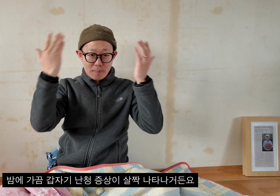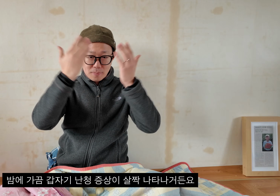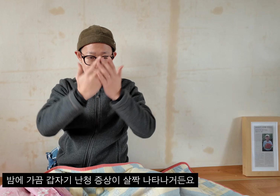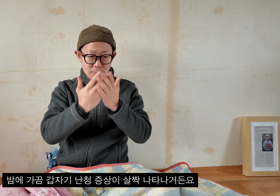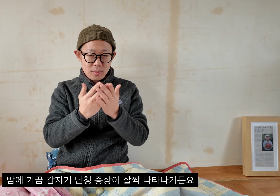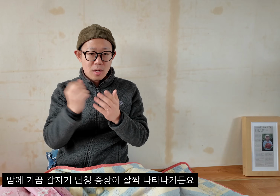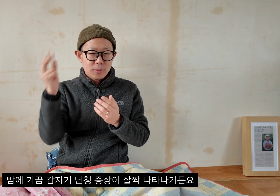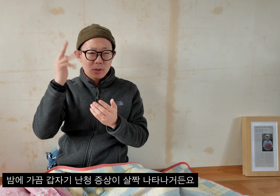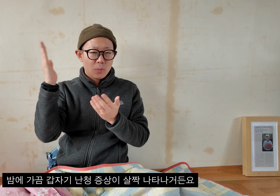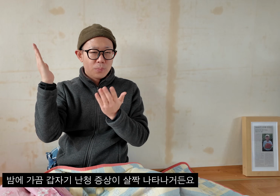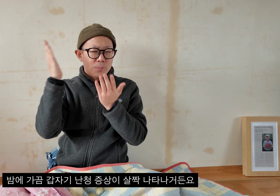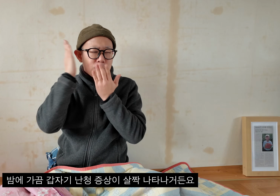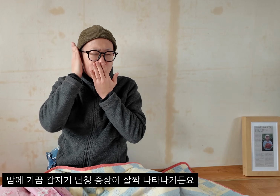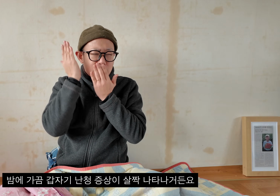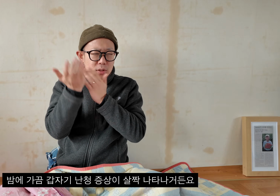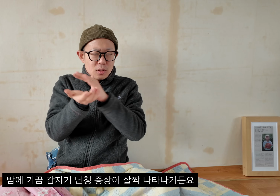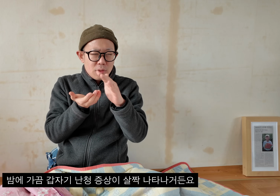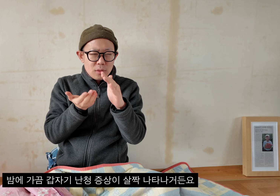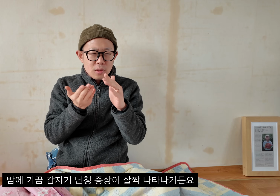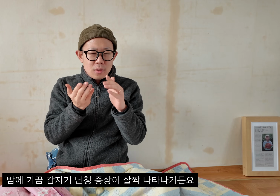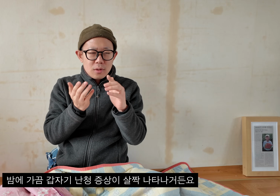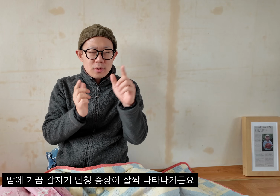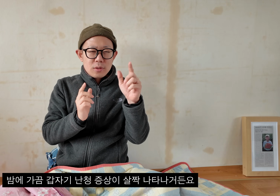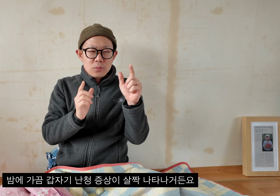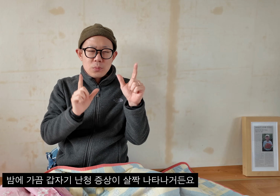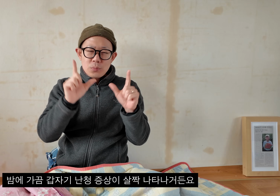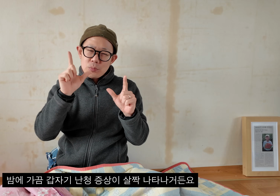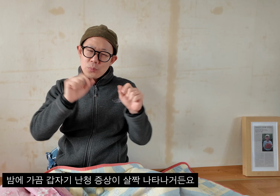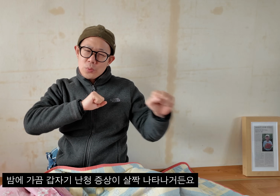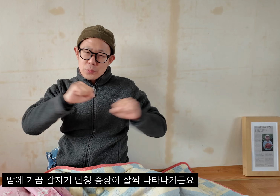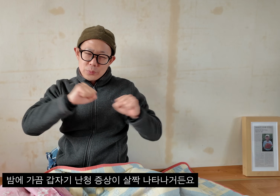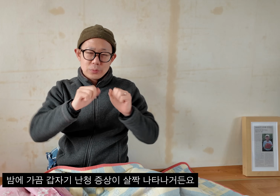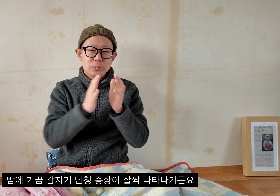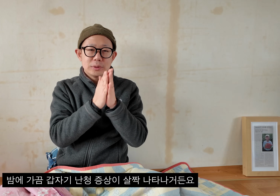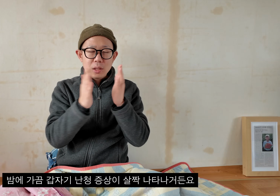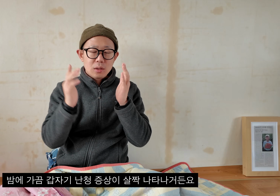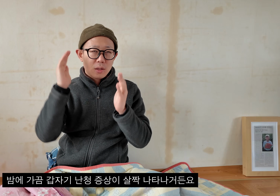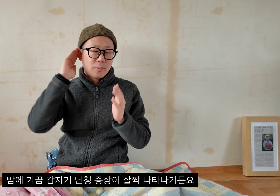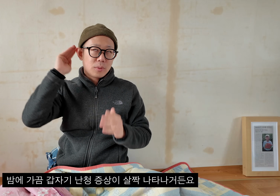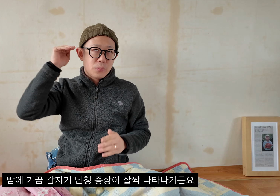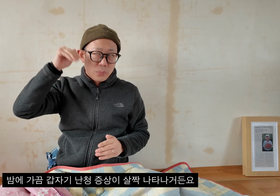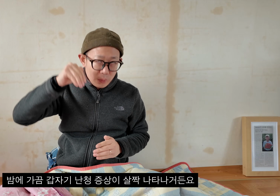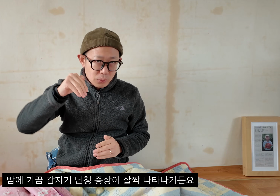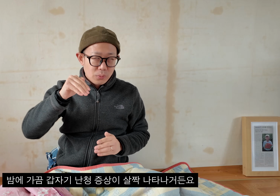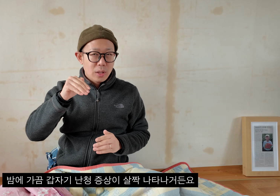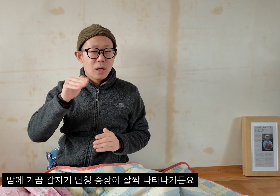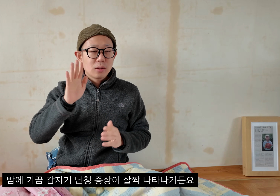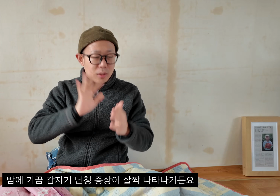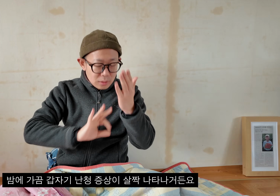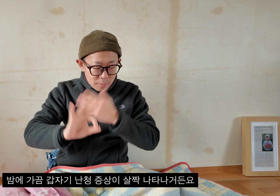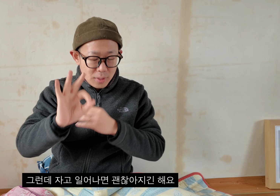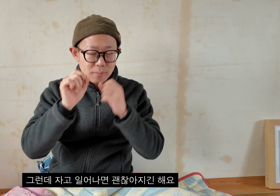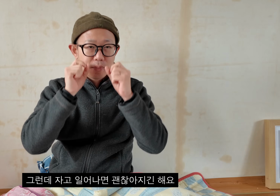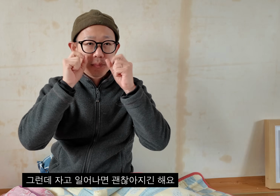sometimes symptoms return.